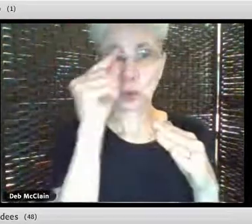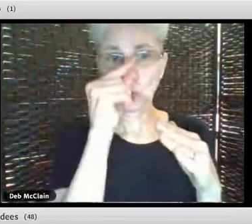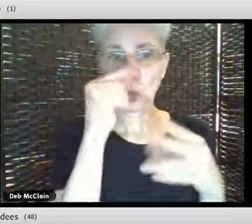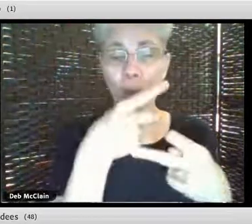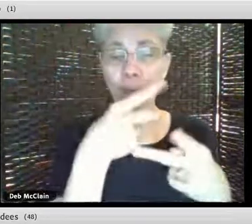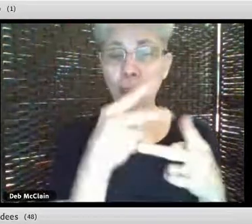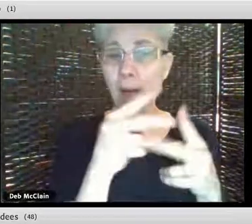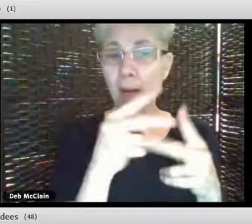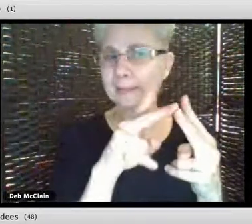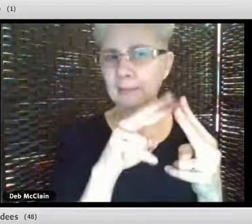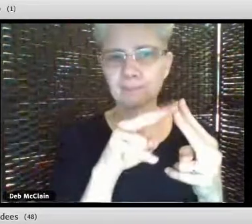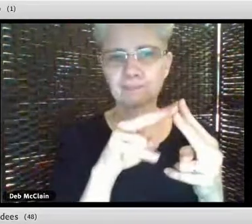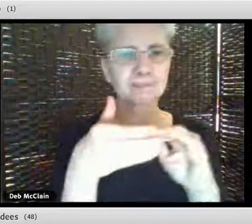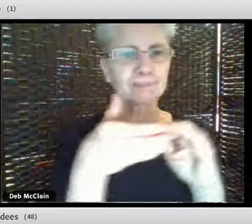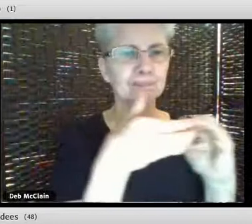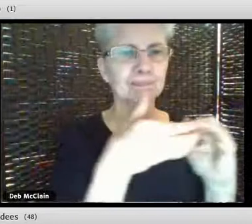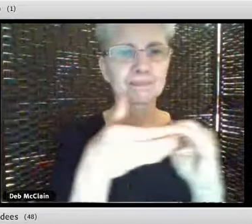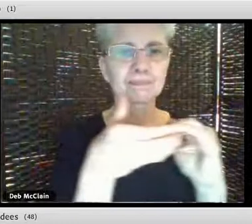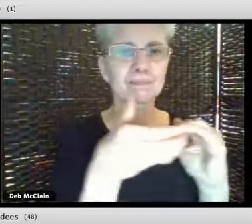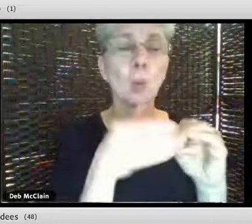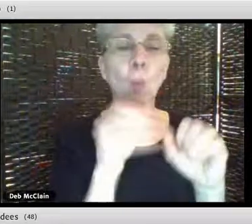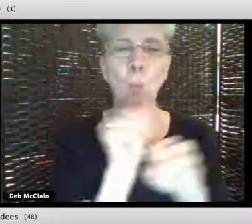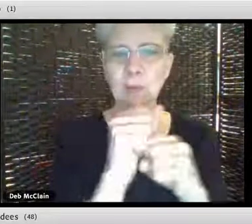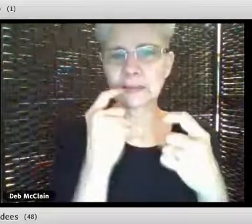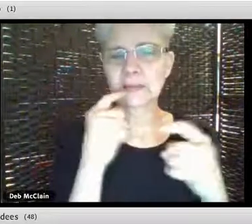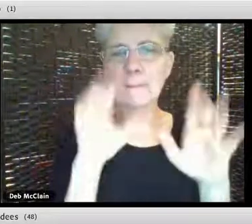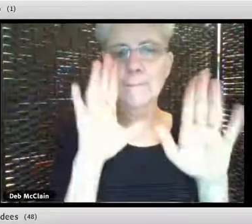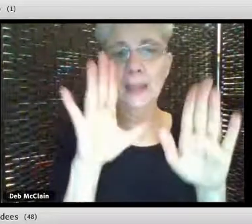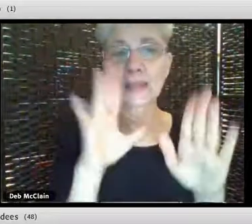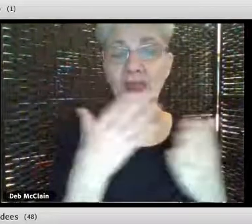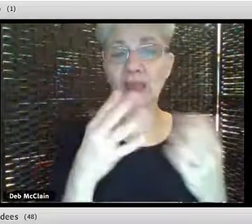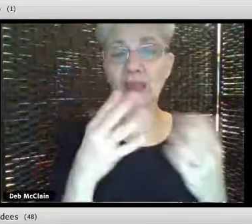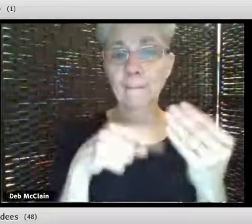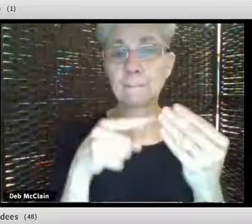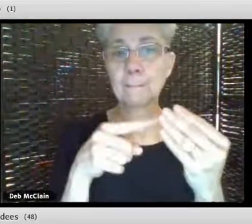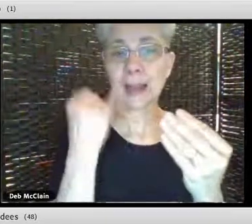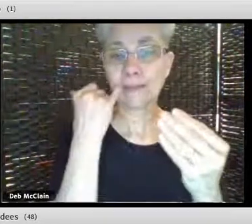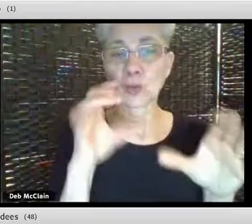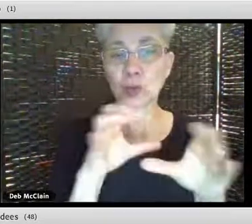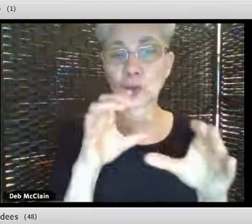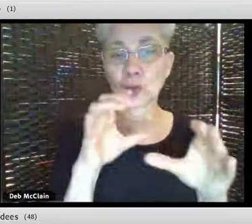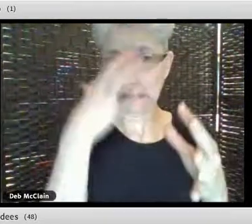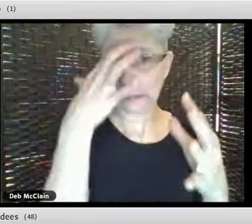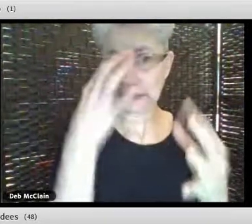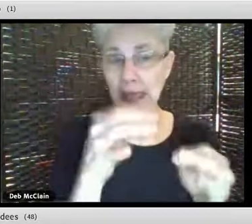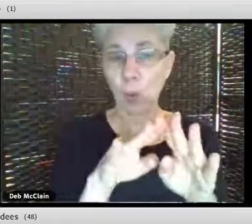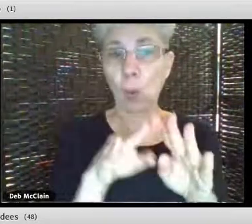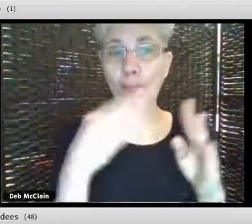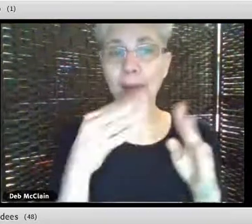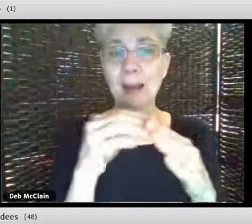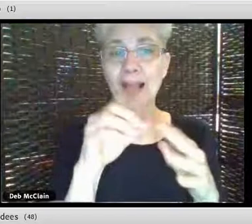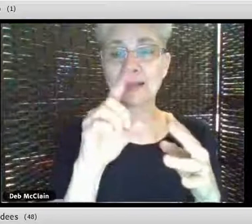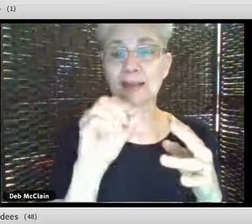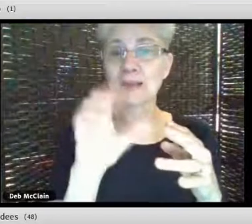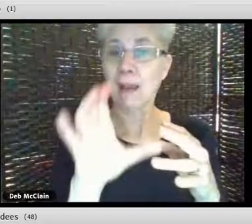It's completely compatible, which is amazing, and the thing about if you do decide to open it as a Doc or apps --